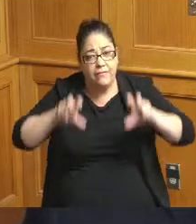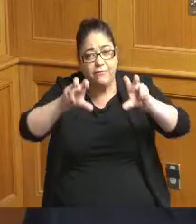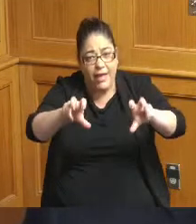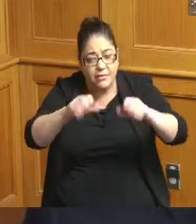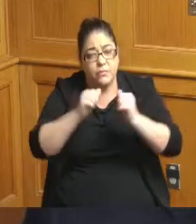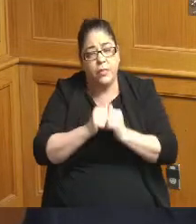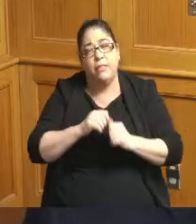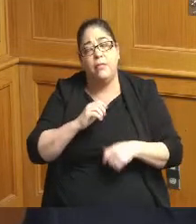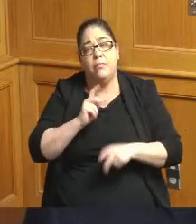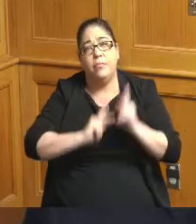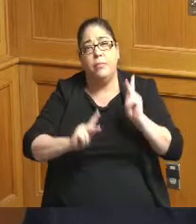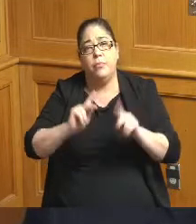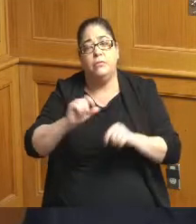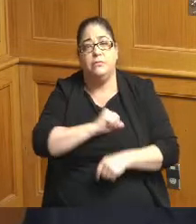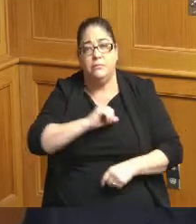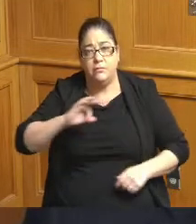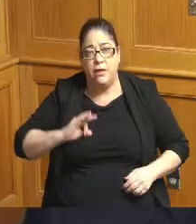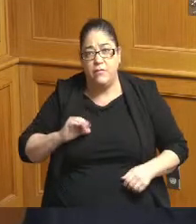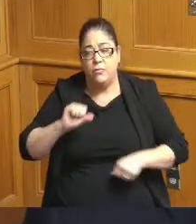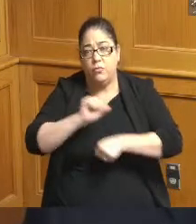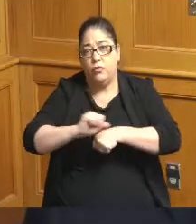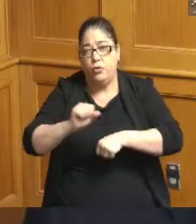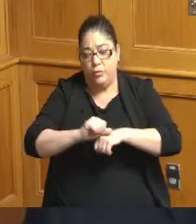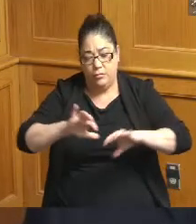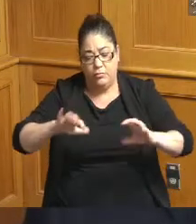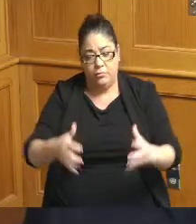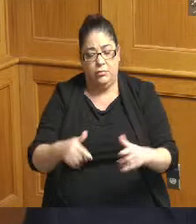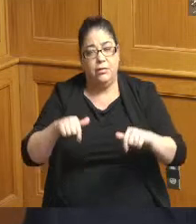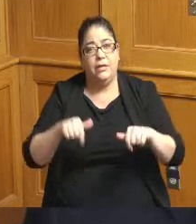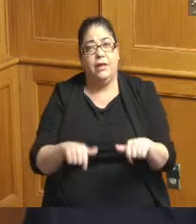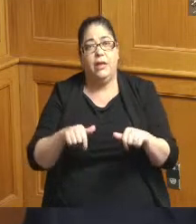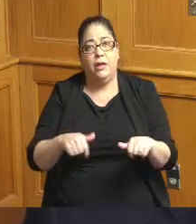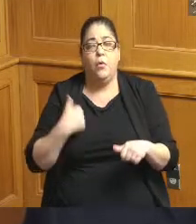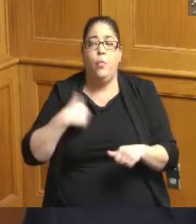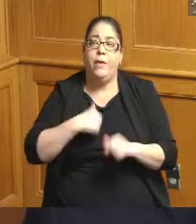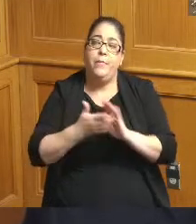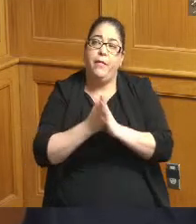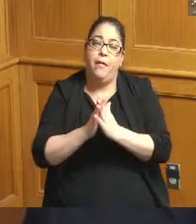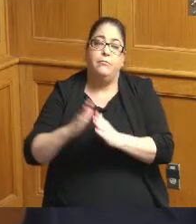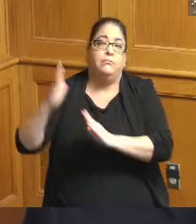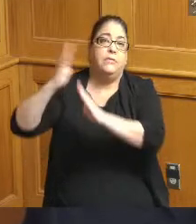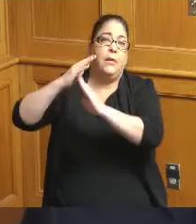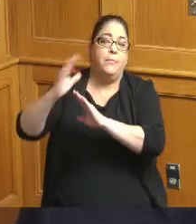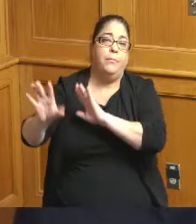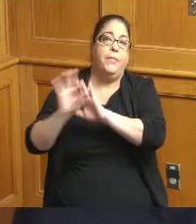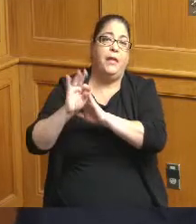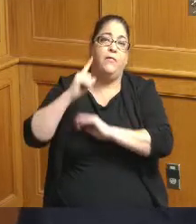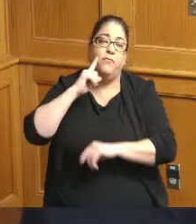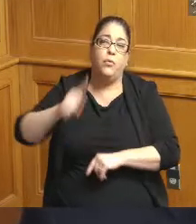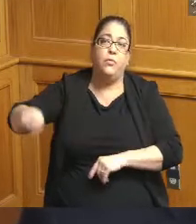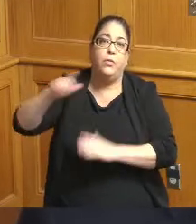to make sure that Hamilton County is seen as a an employer of choice in the in the in the community